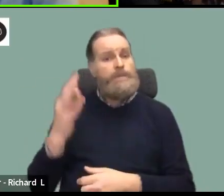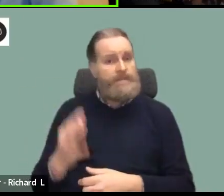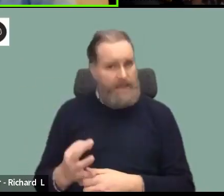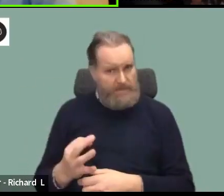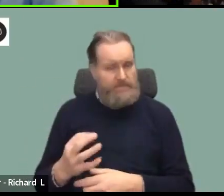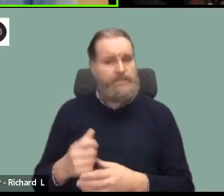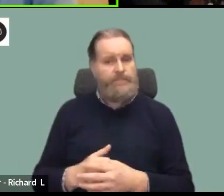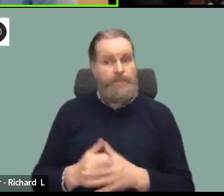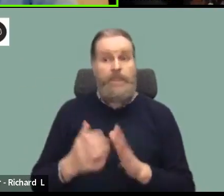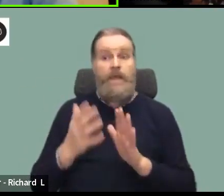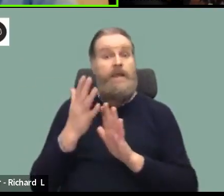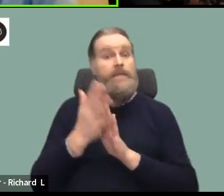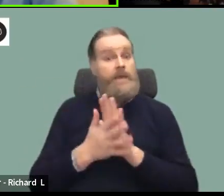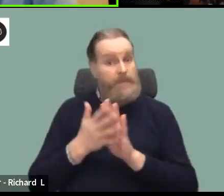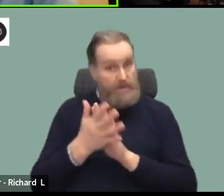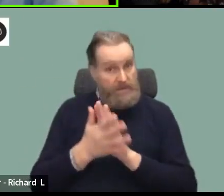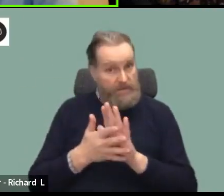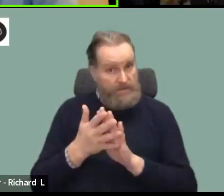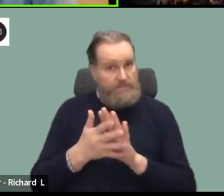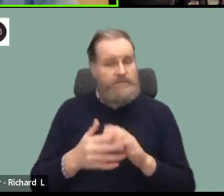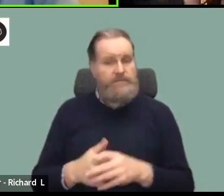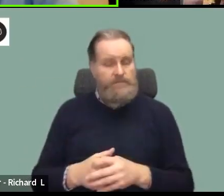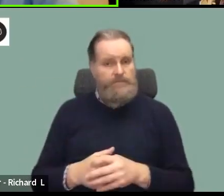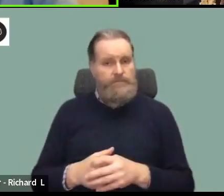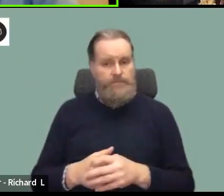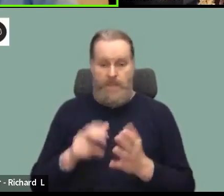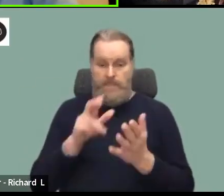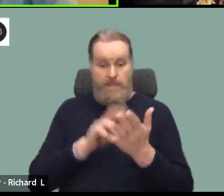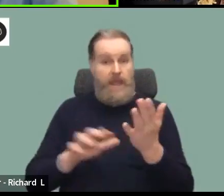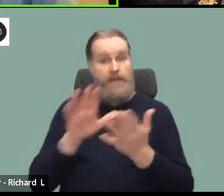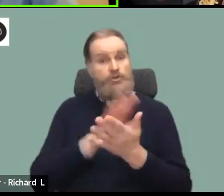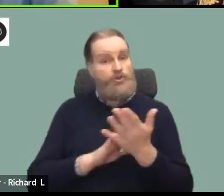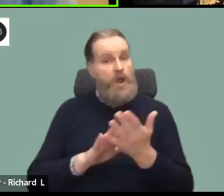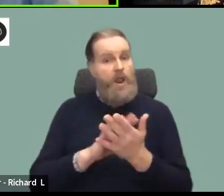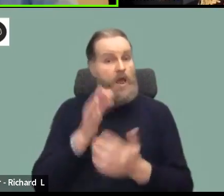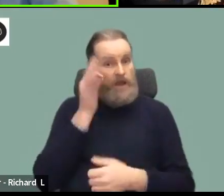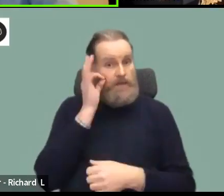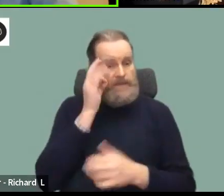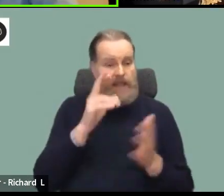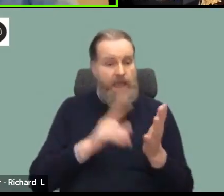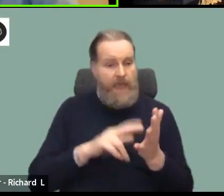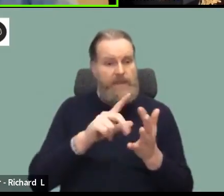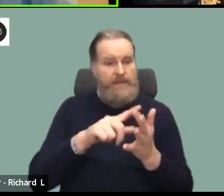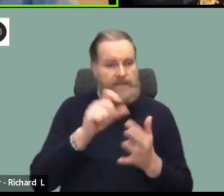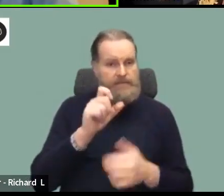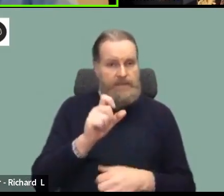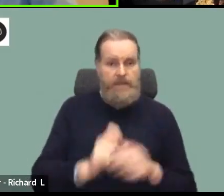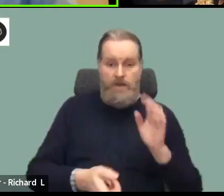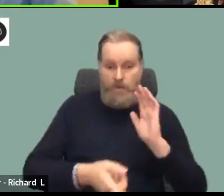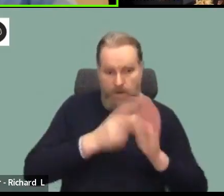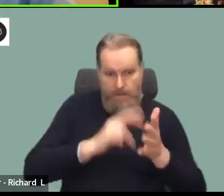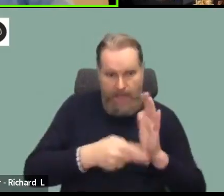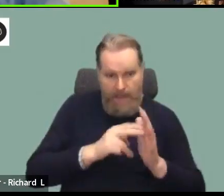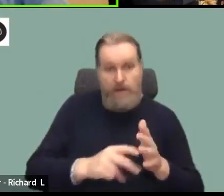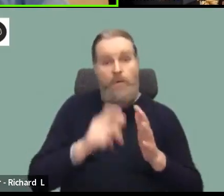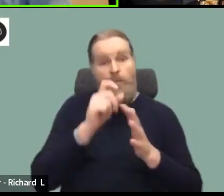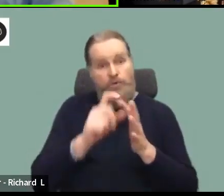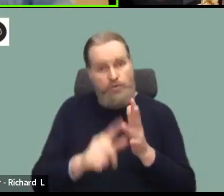the question. on of the levee that the National executive Committee has decided on why we're having. to do to do that and how to do that and how that is going